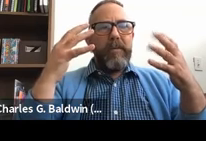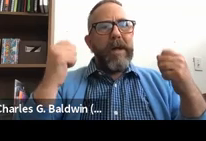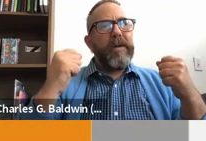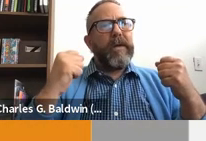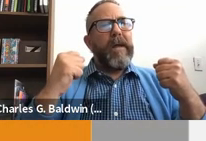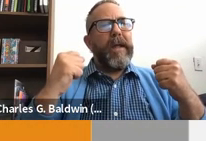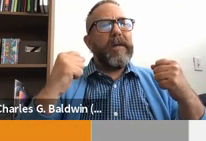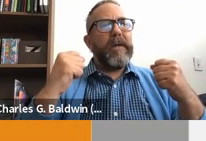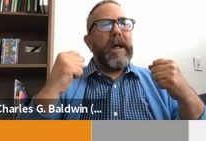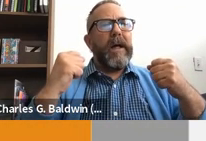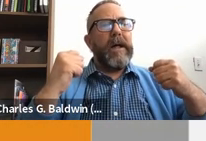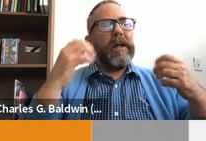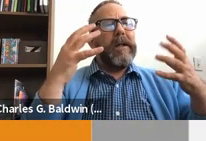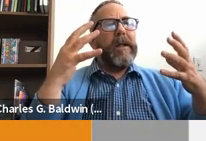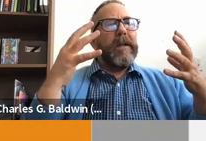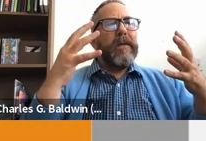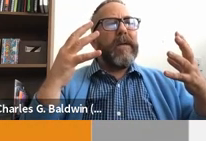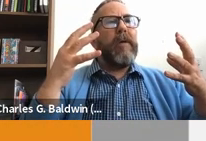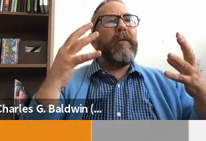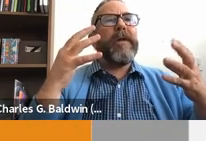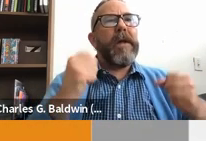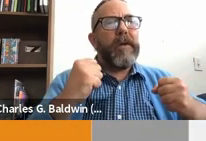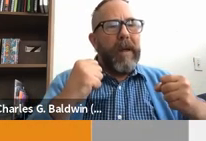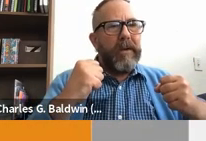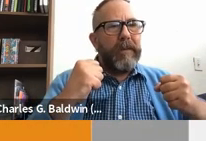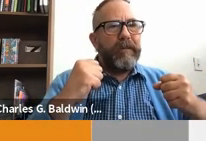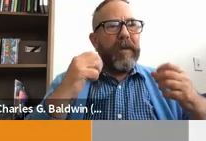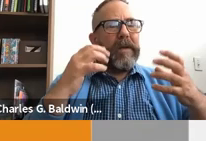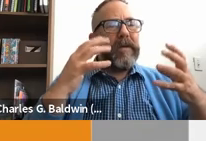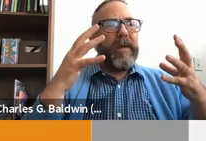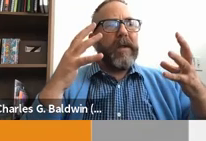as Precious said this, self-assessment,